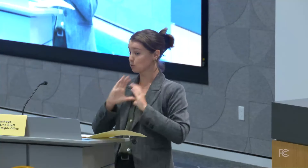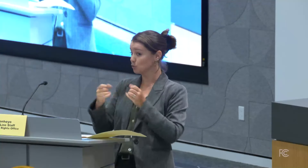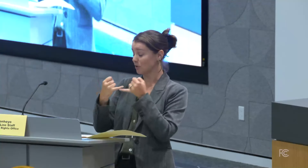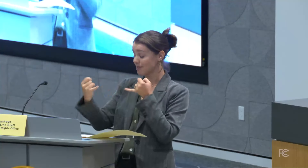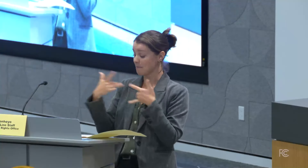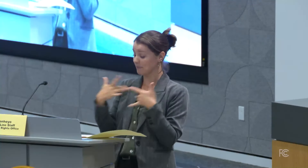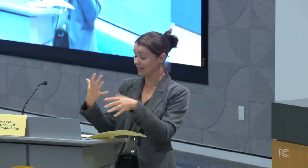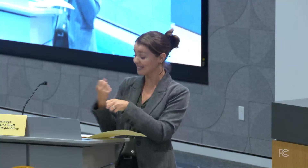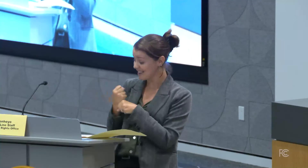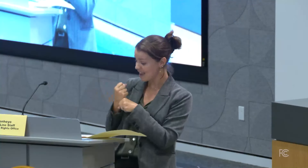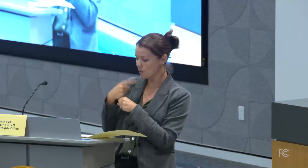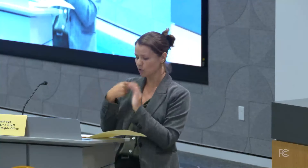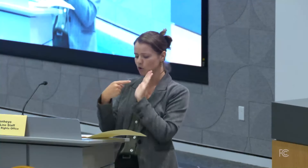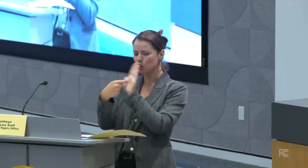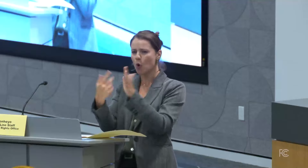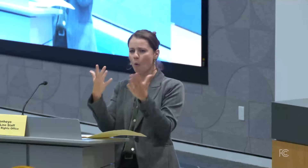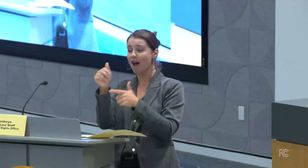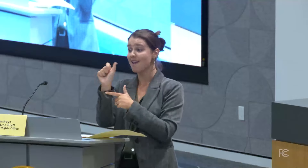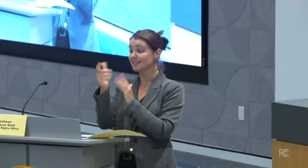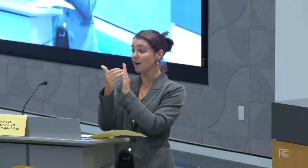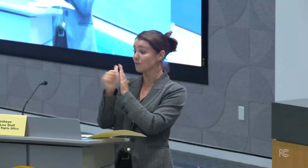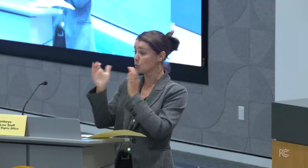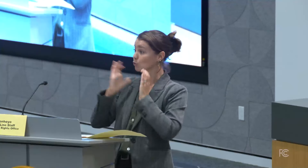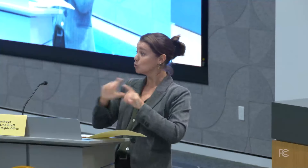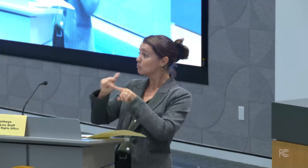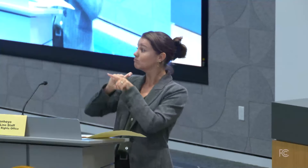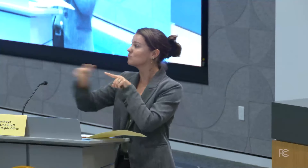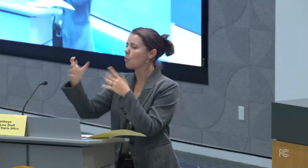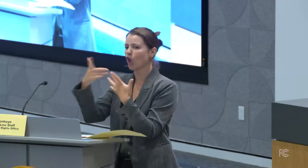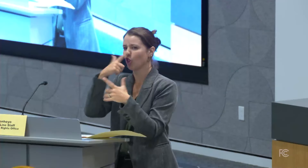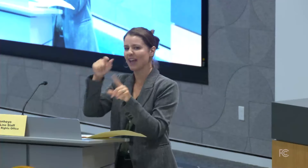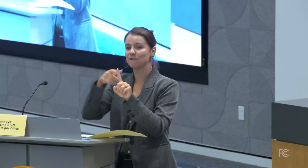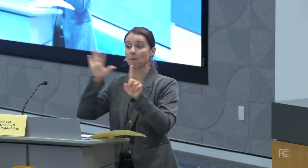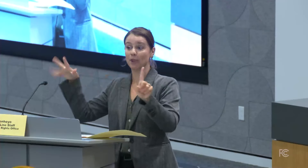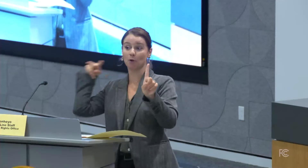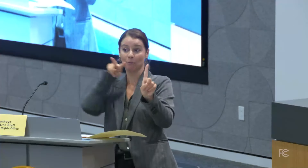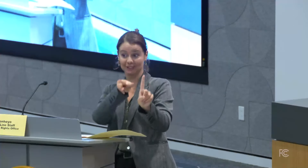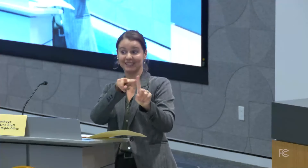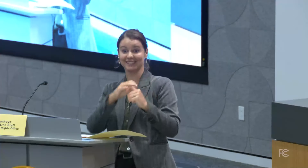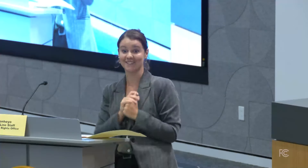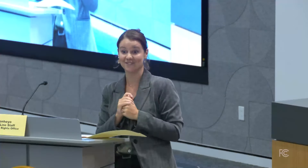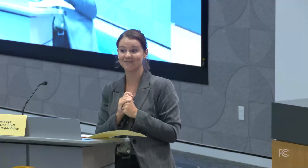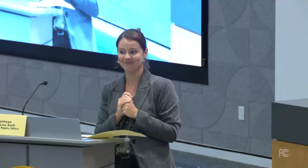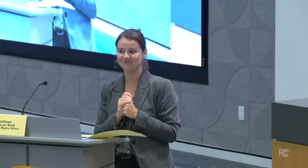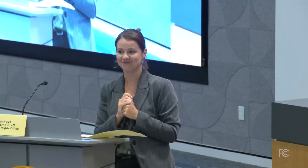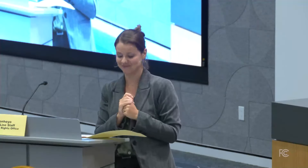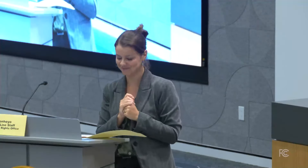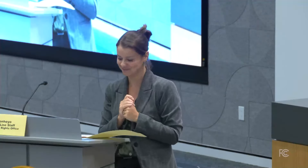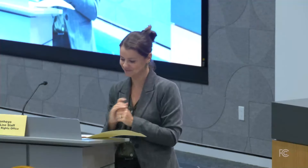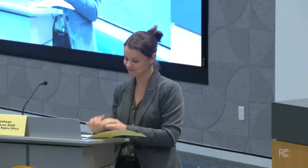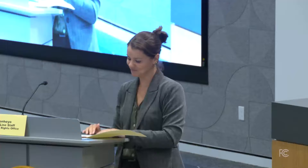760 PER YEAR. HOWEVER OVER THE LAST TWO YEARS WE HAVE RECEIVED OVER 1,000 UNIQUE CALLERS PER